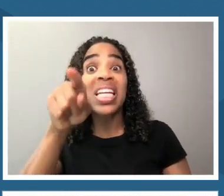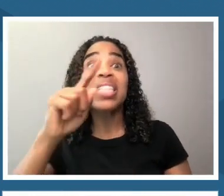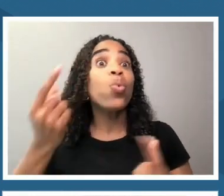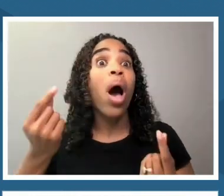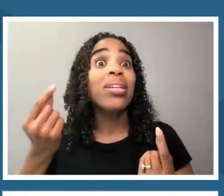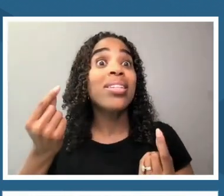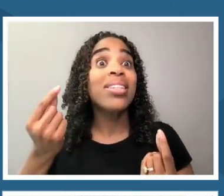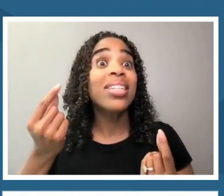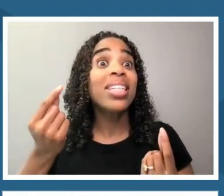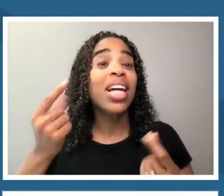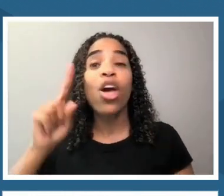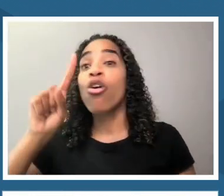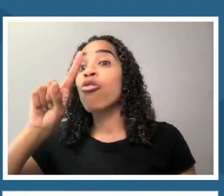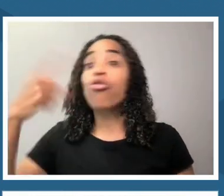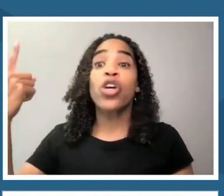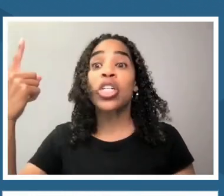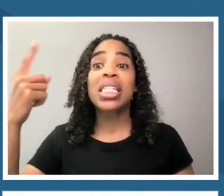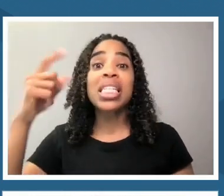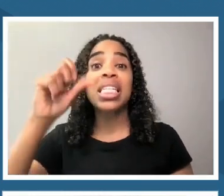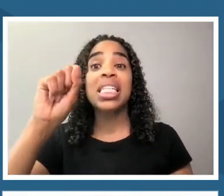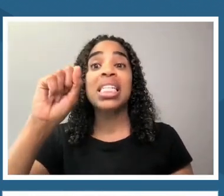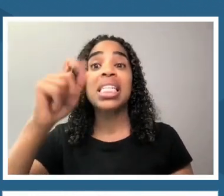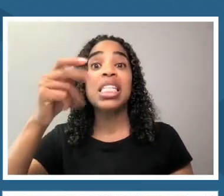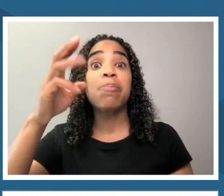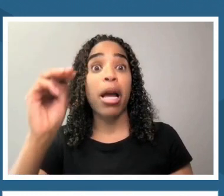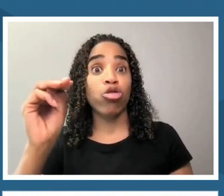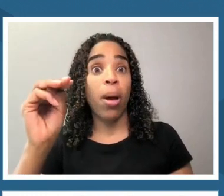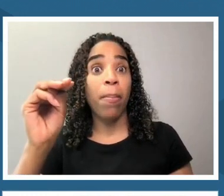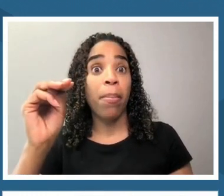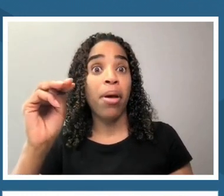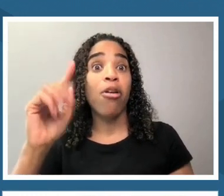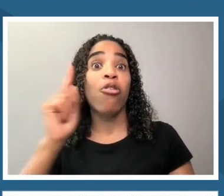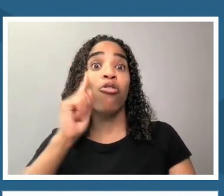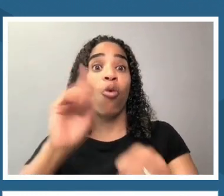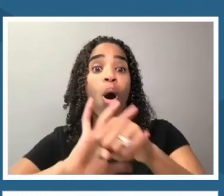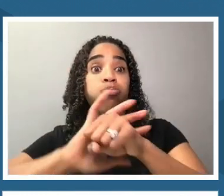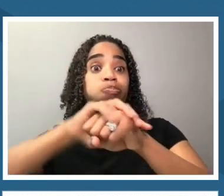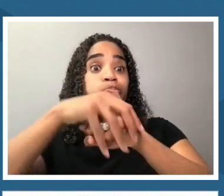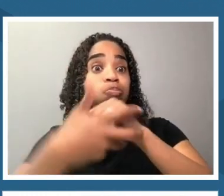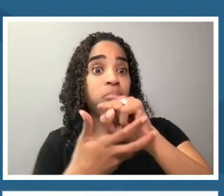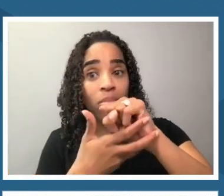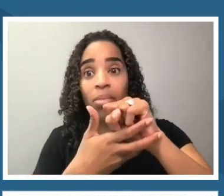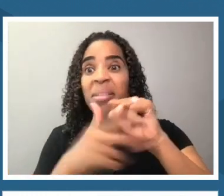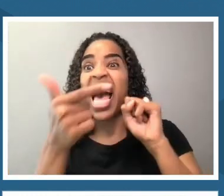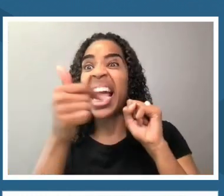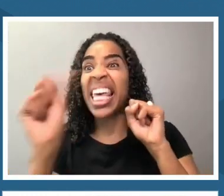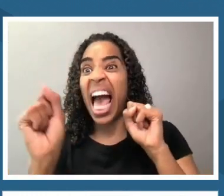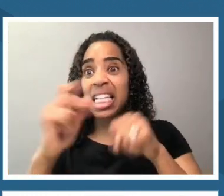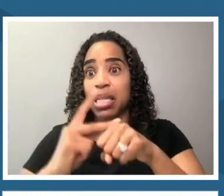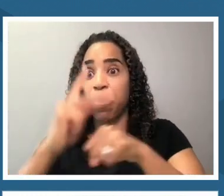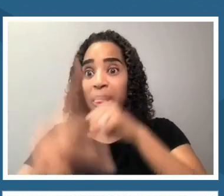spectrum of the atmosphere of a gas giant planet this is a hot